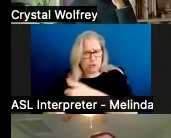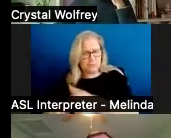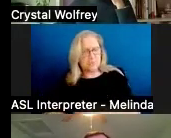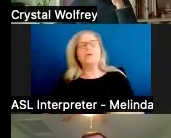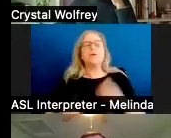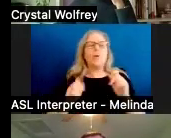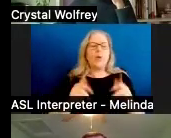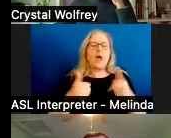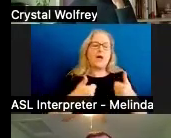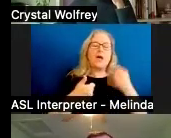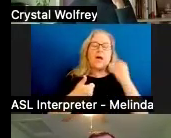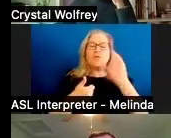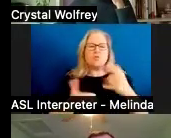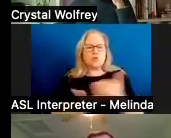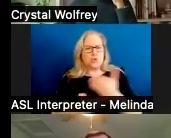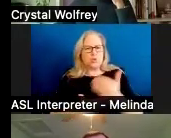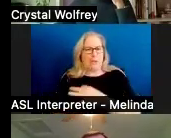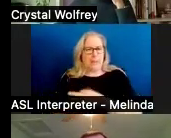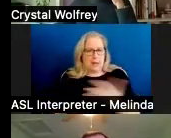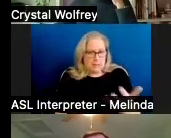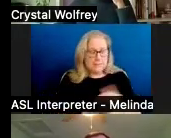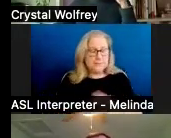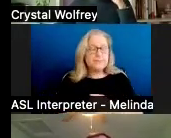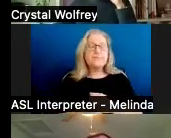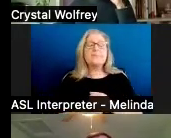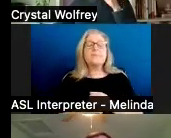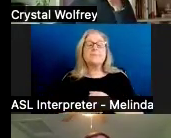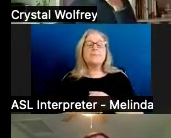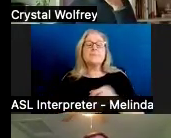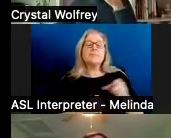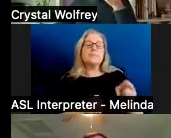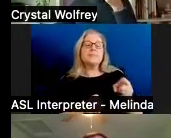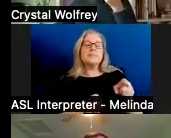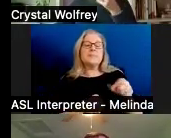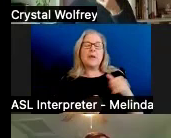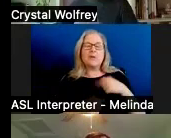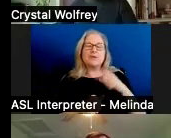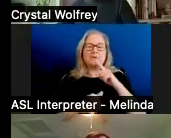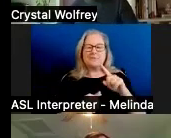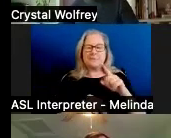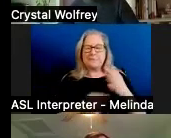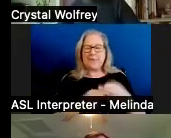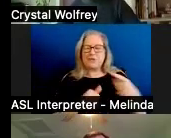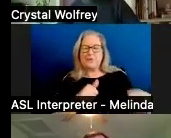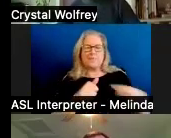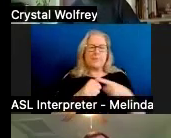What if you're a new applicant? So this is, again, like we said at the very beginning, there may be prospective new applicants